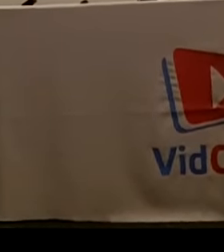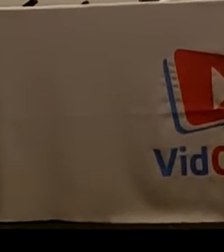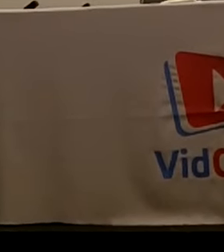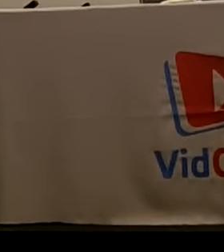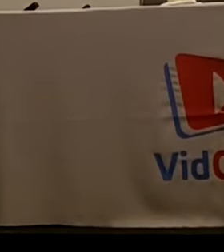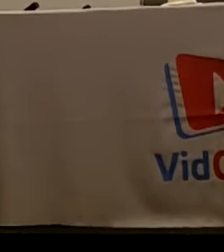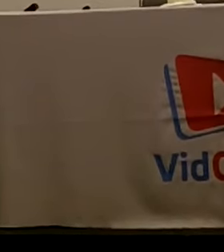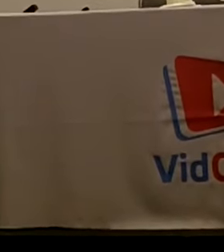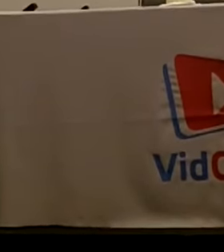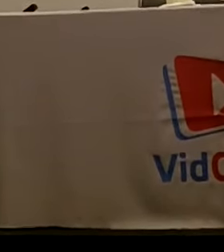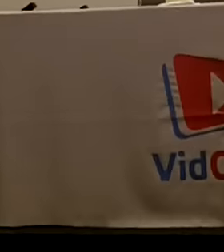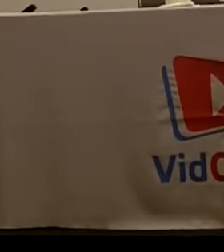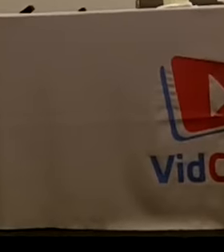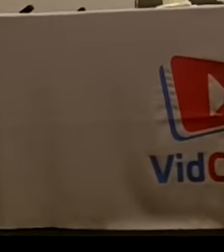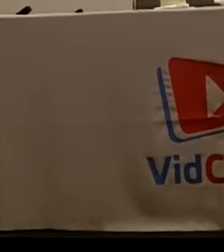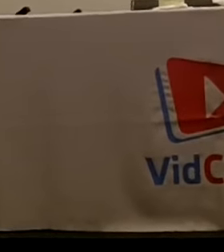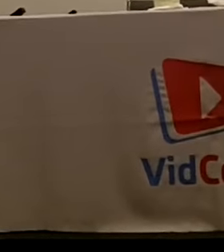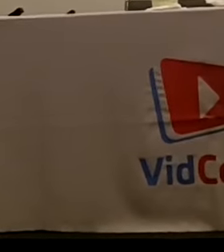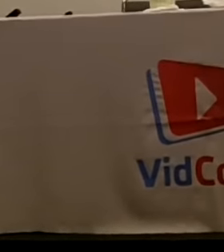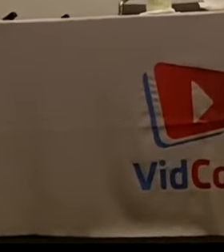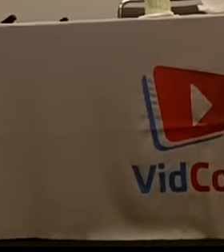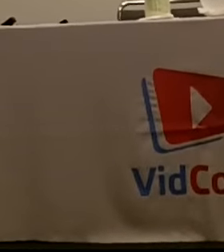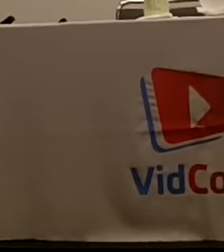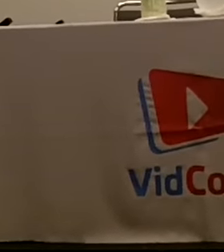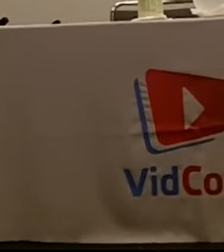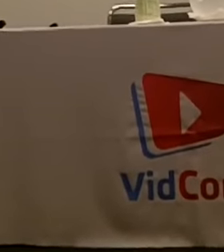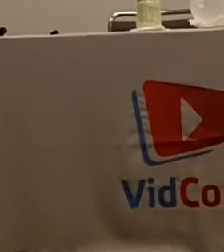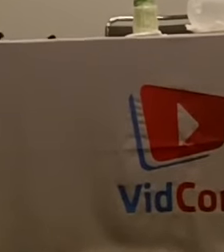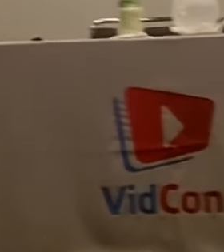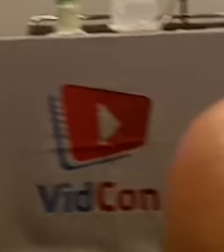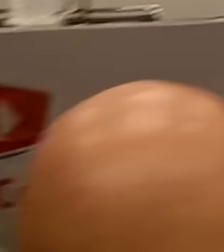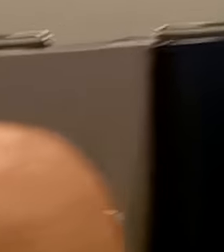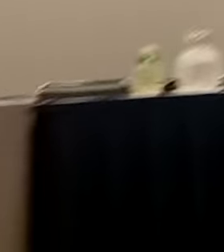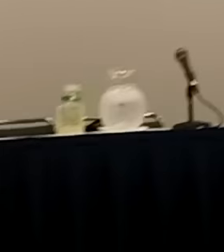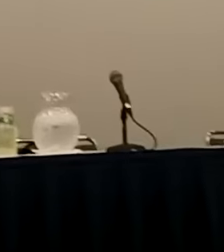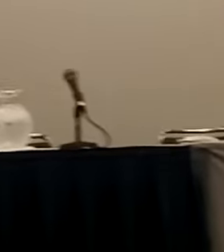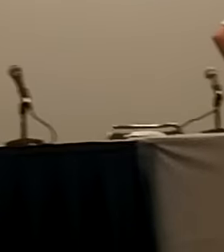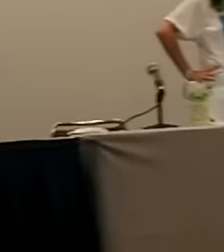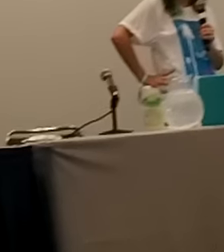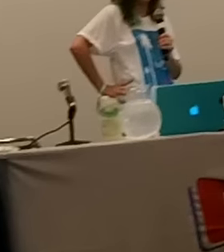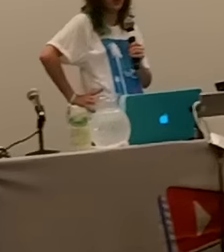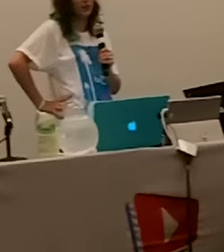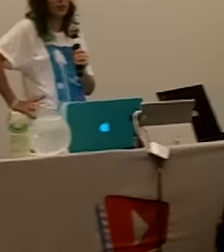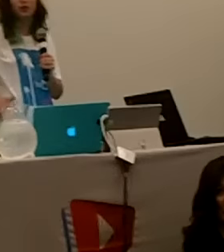How many people came to this workshop last year? I know a few people.